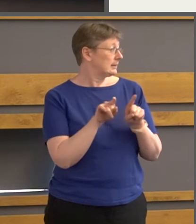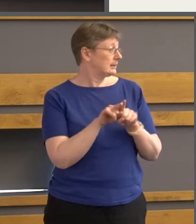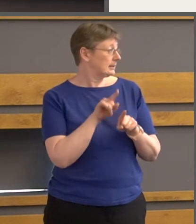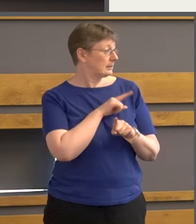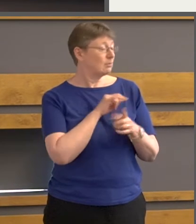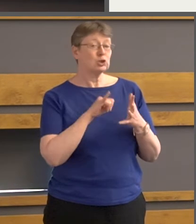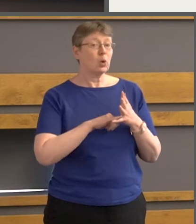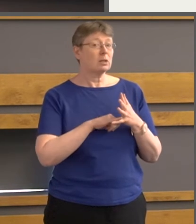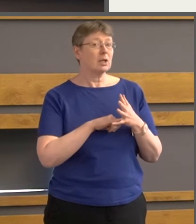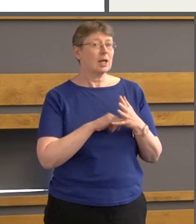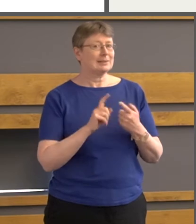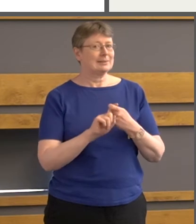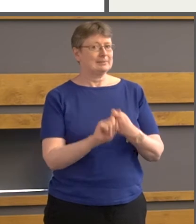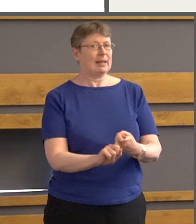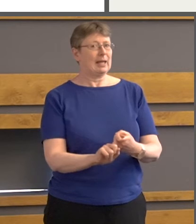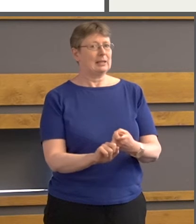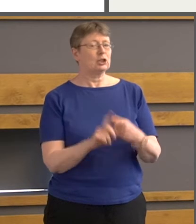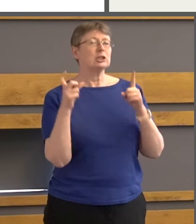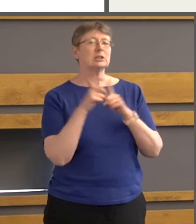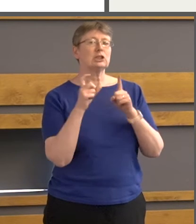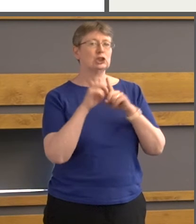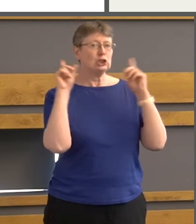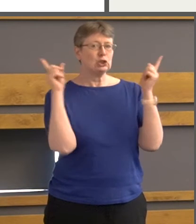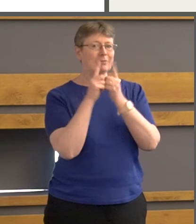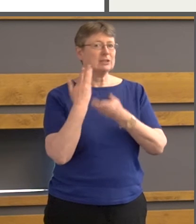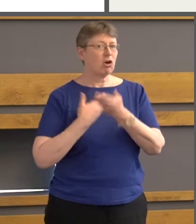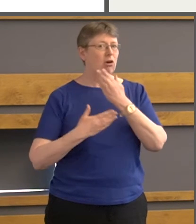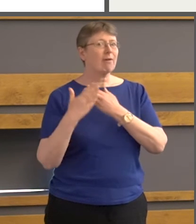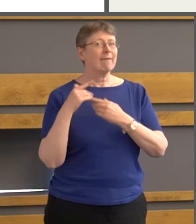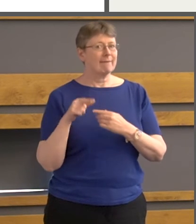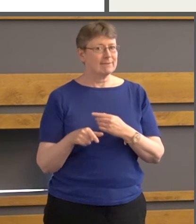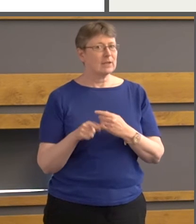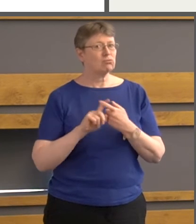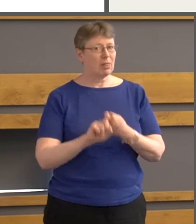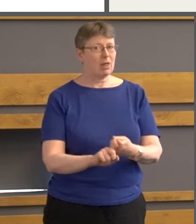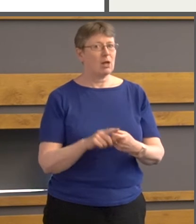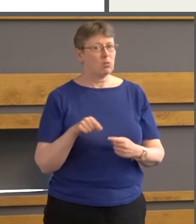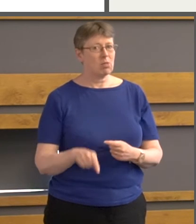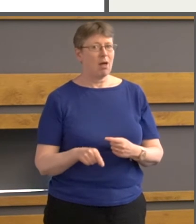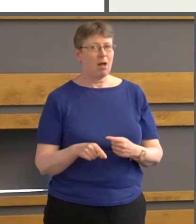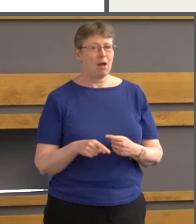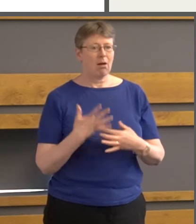I depended on the Dundee University archives, and it was marvelous what going underground there